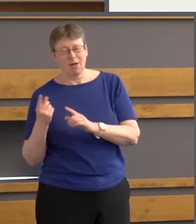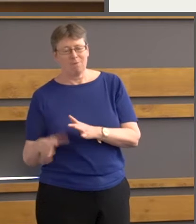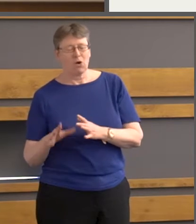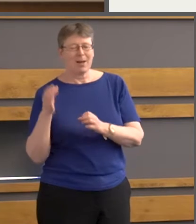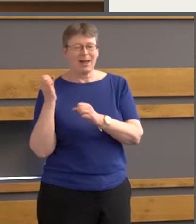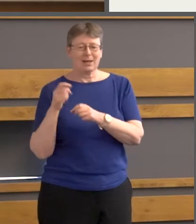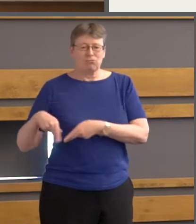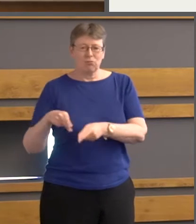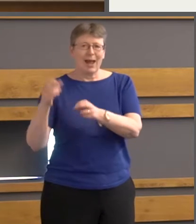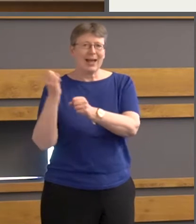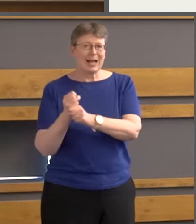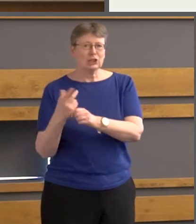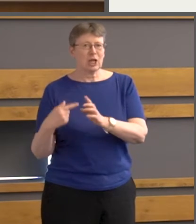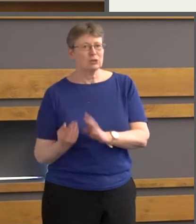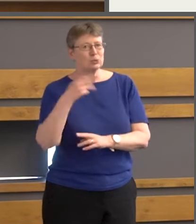published in 20, sorry, 2009.